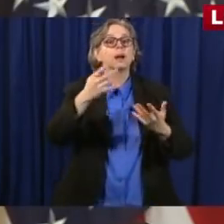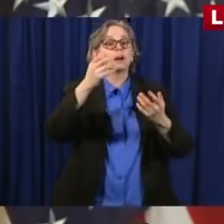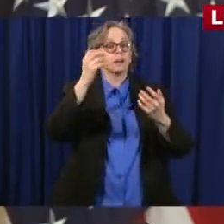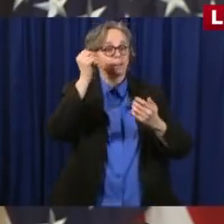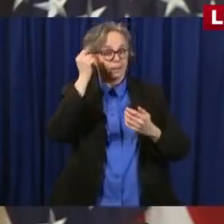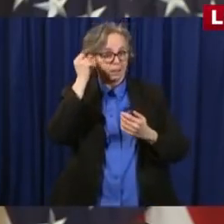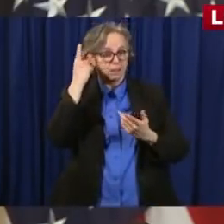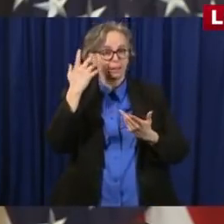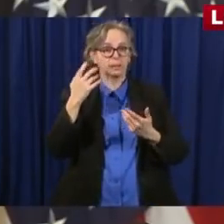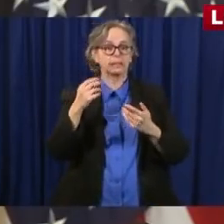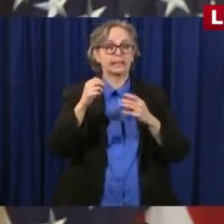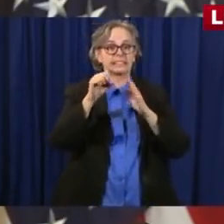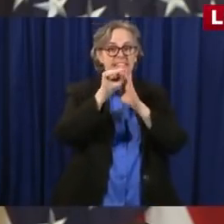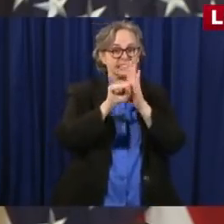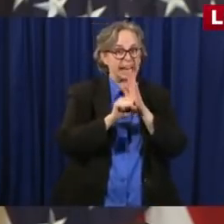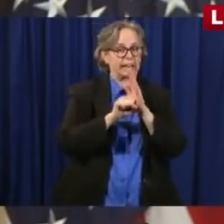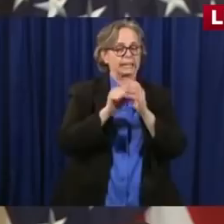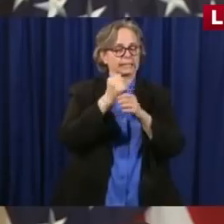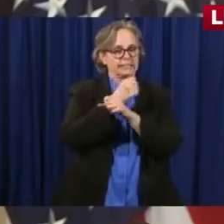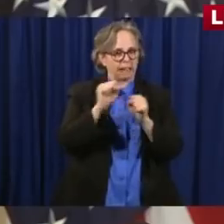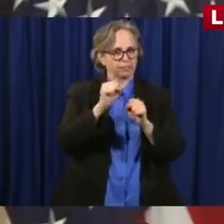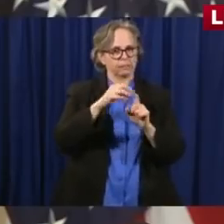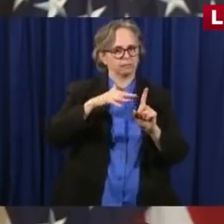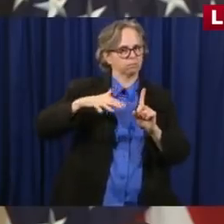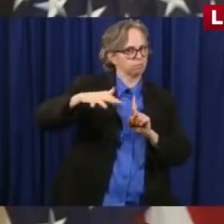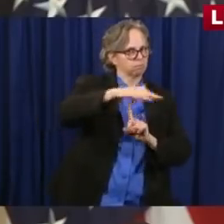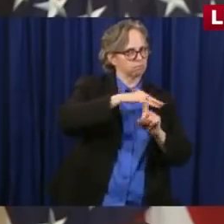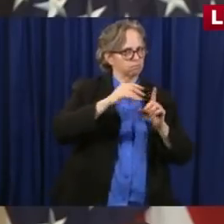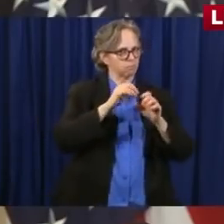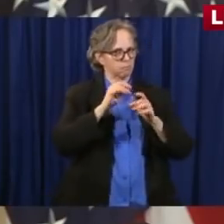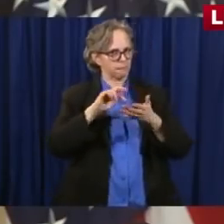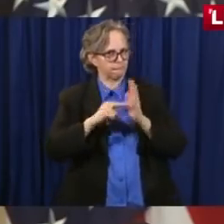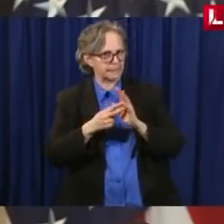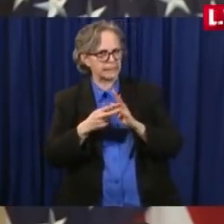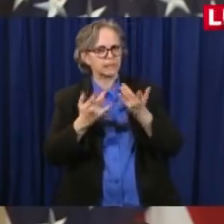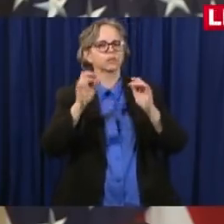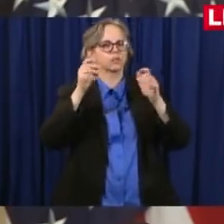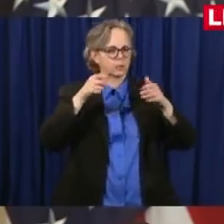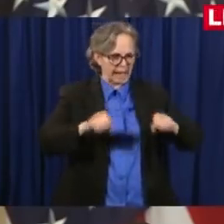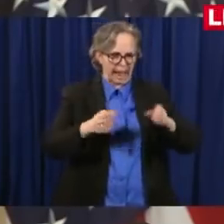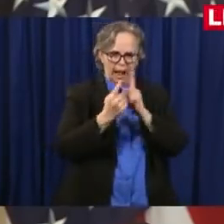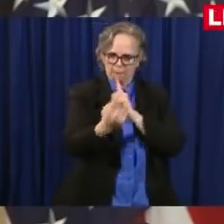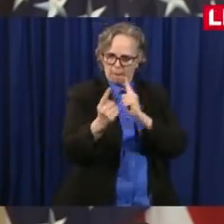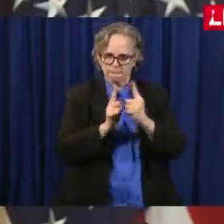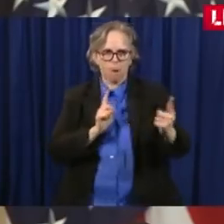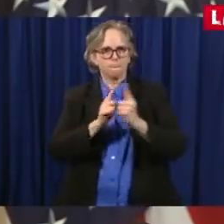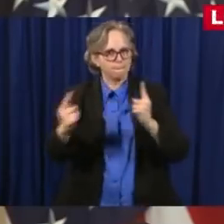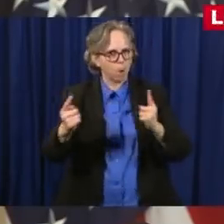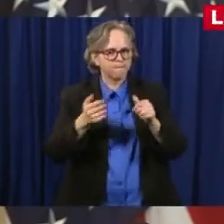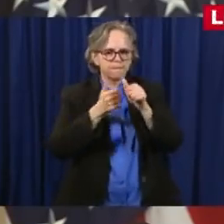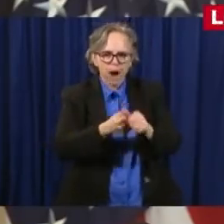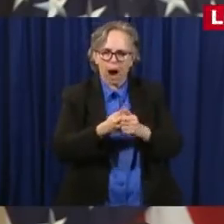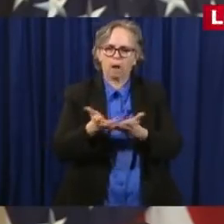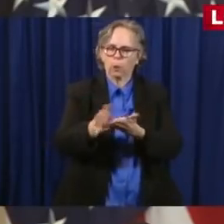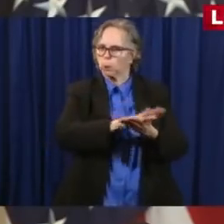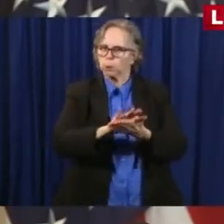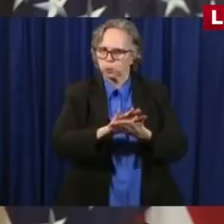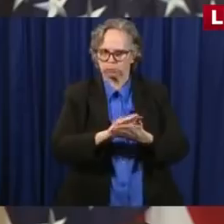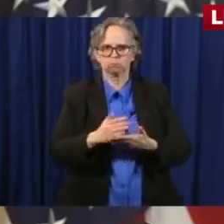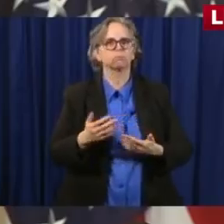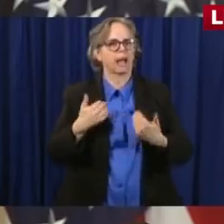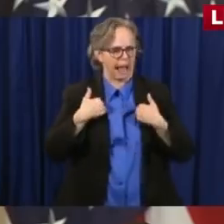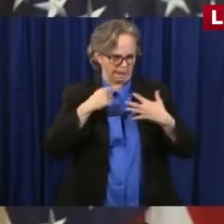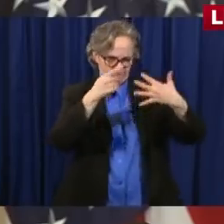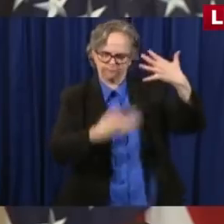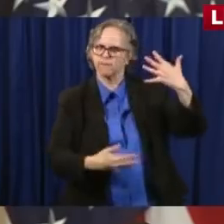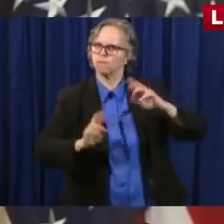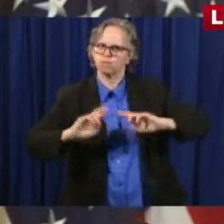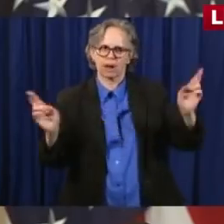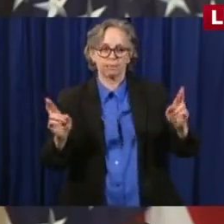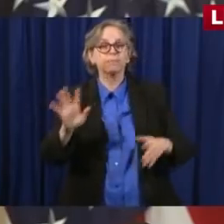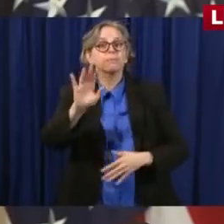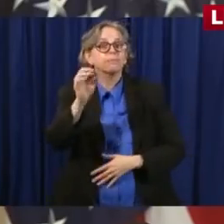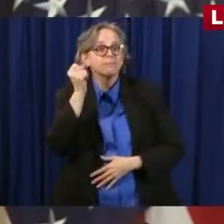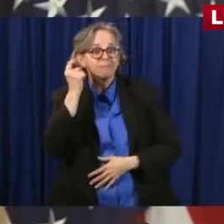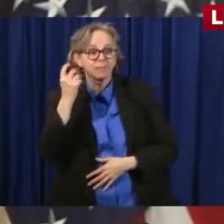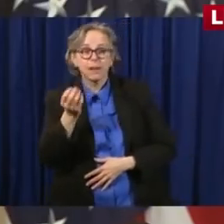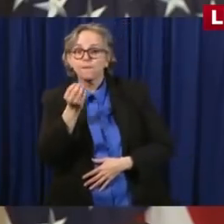THESE PROGRAMS ARE REQUIRED TO MEET SAFETY STANDARDS WHILE ALSO LIMITING CAPACITY TO KNOW MORE THAN SIX CHILDREN IN CASE -- IN A SPACE.